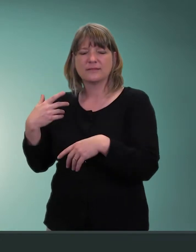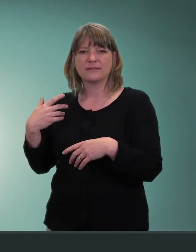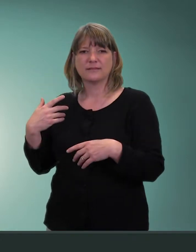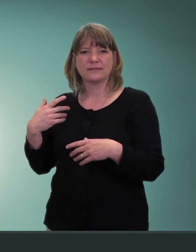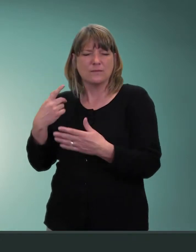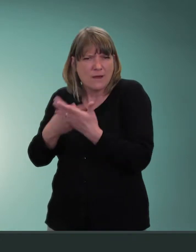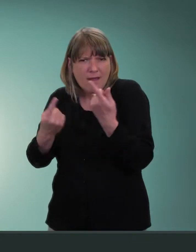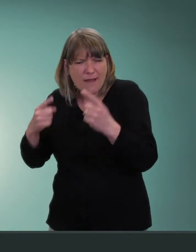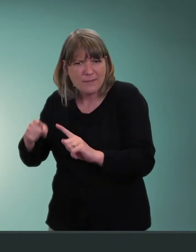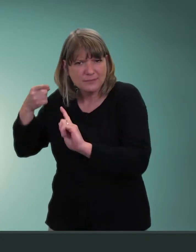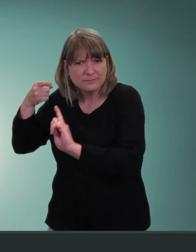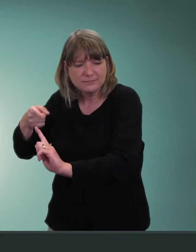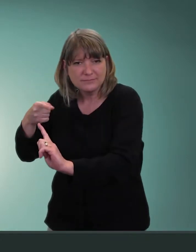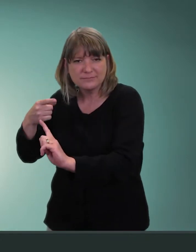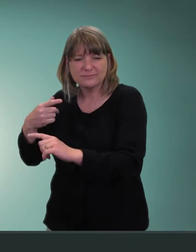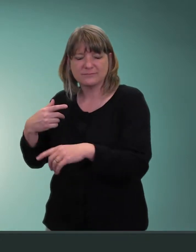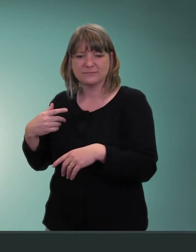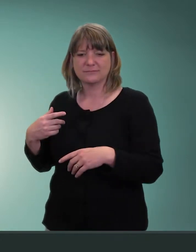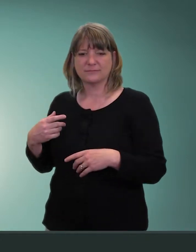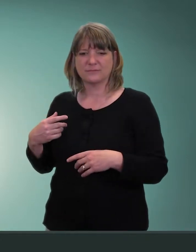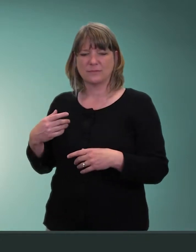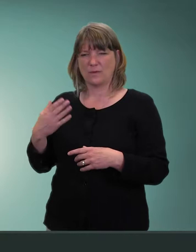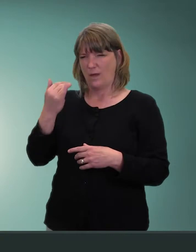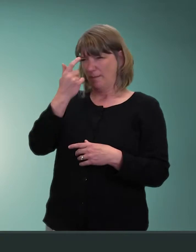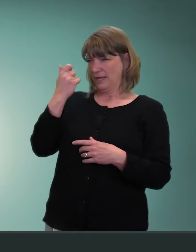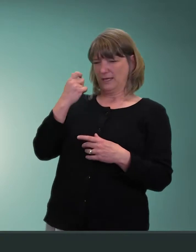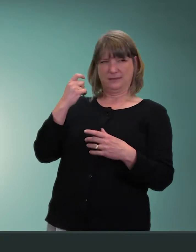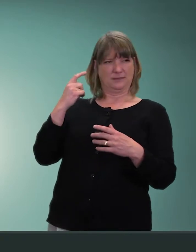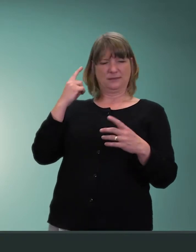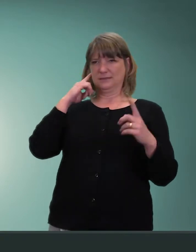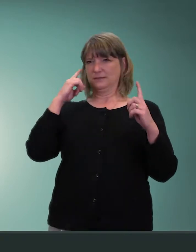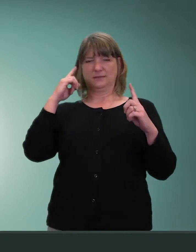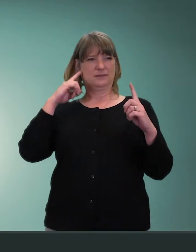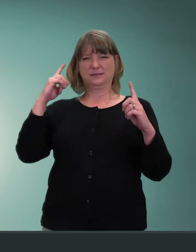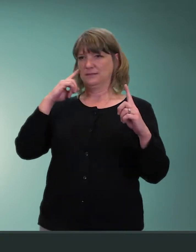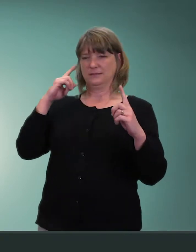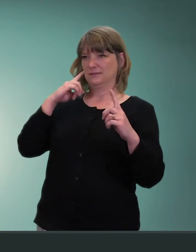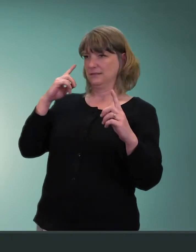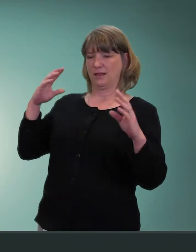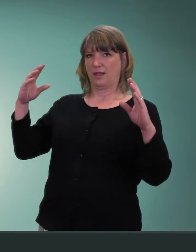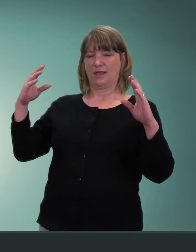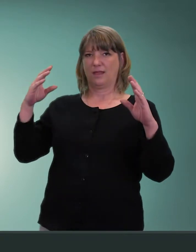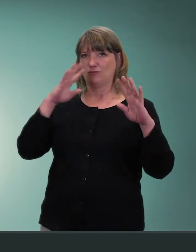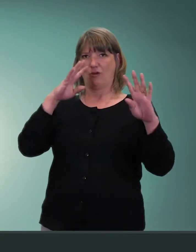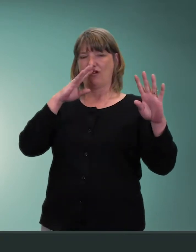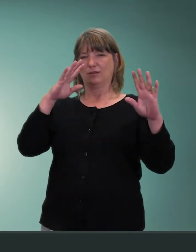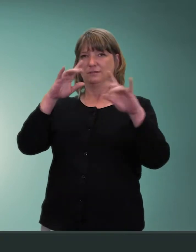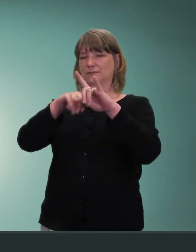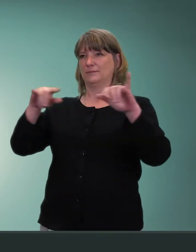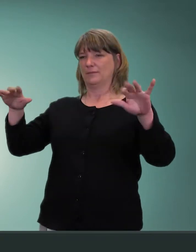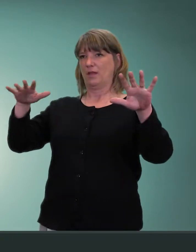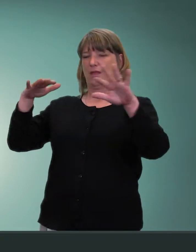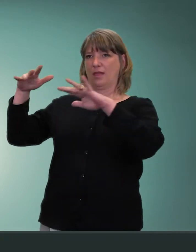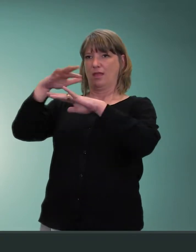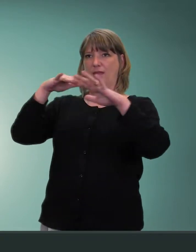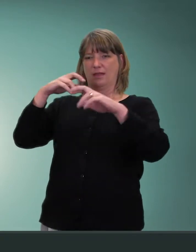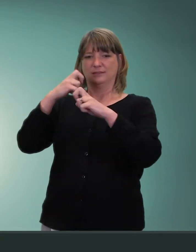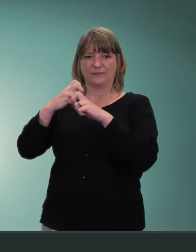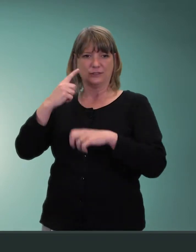and what happened, because it's very difficult to hear, especially when everyone's talking all at once.